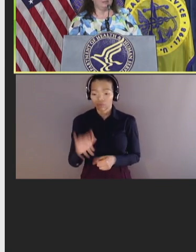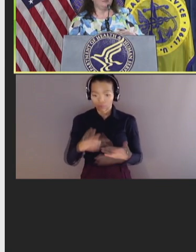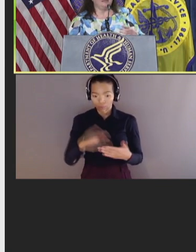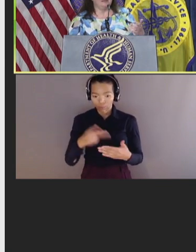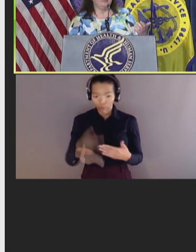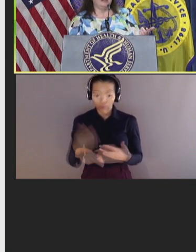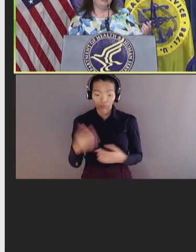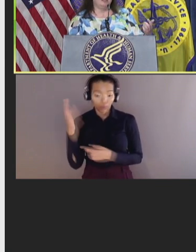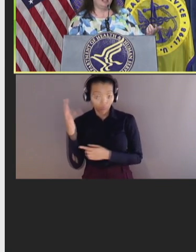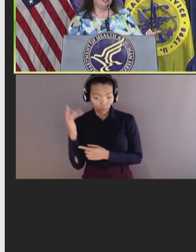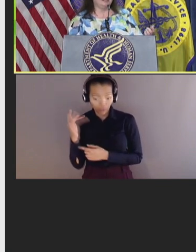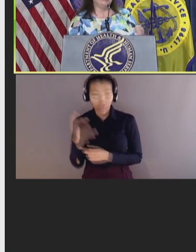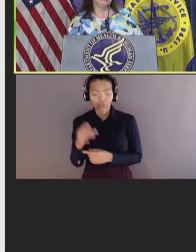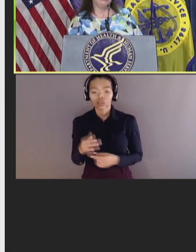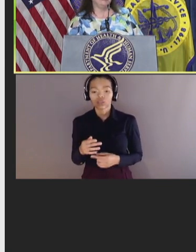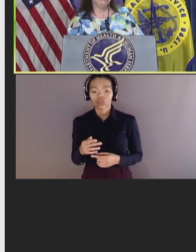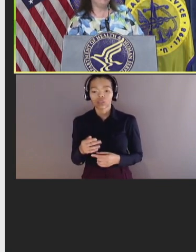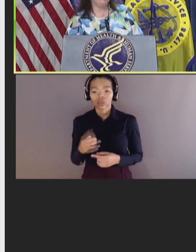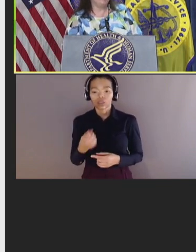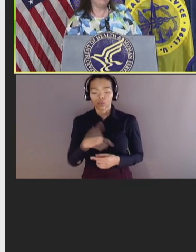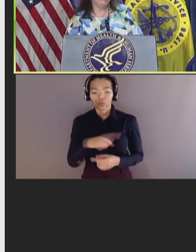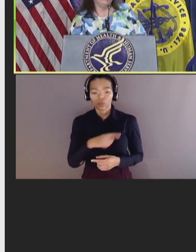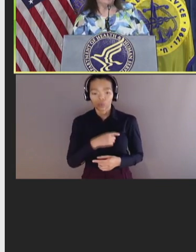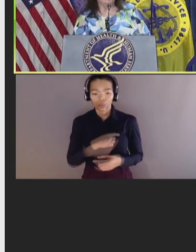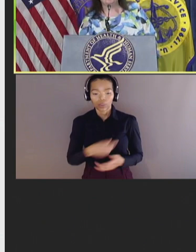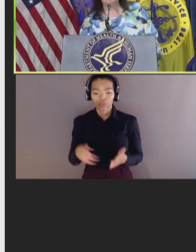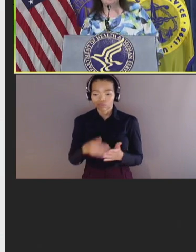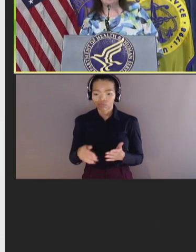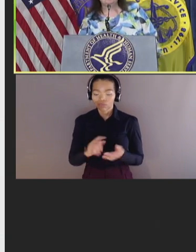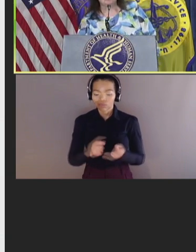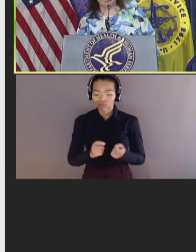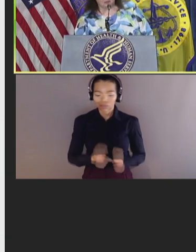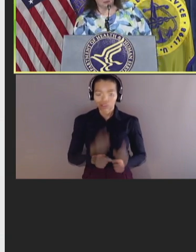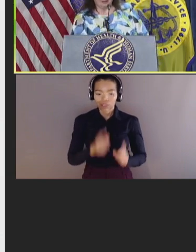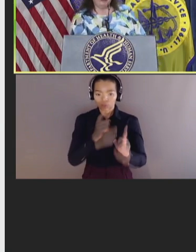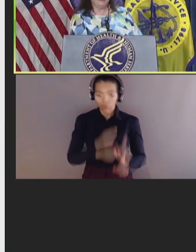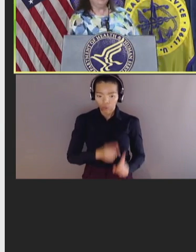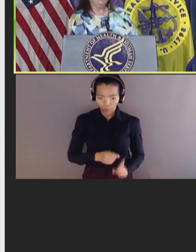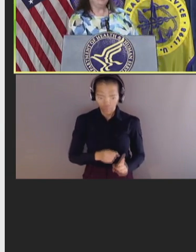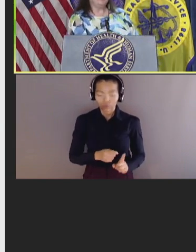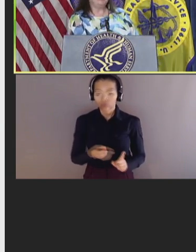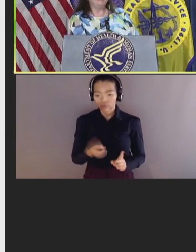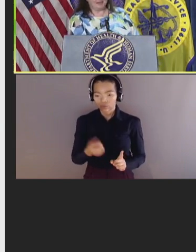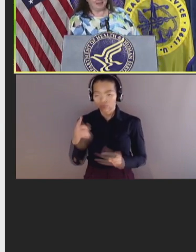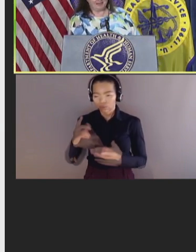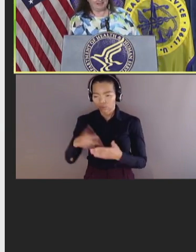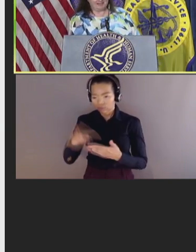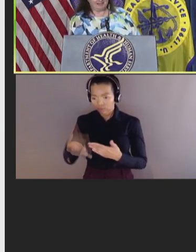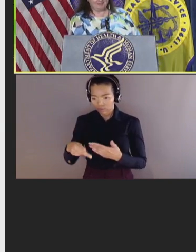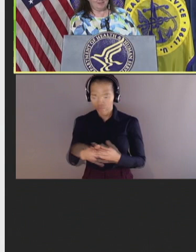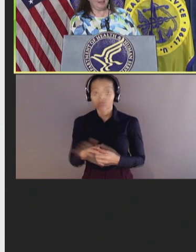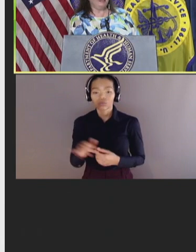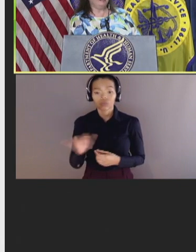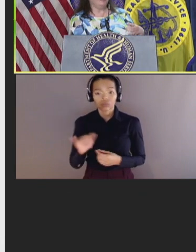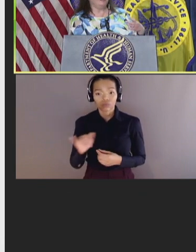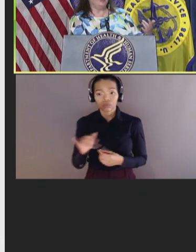we keep changing the goals and objectives of the program. And -- but that is also,